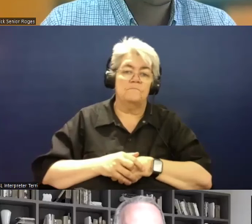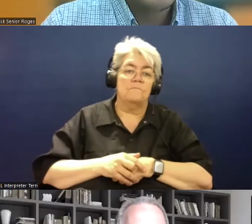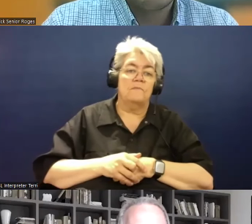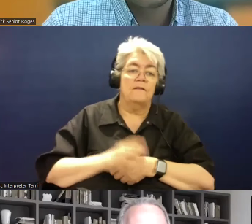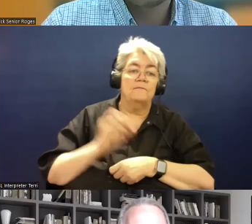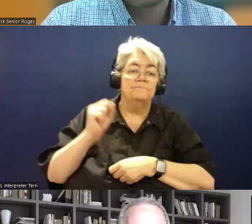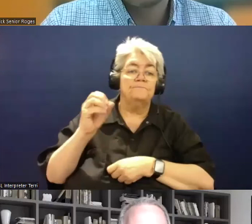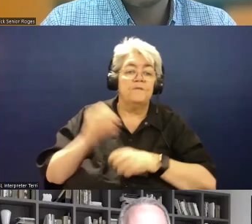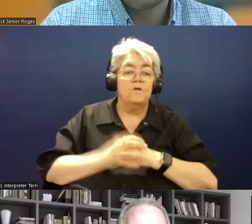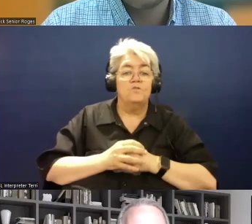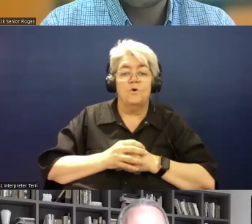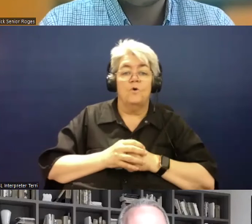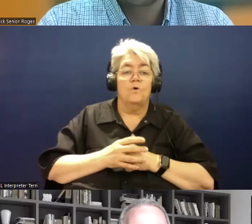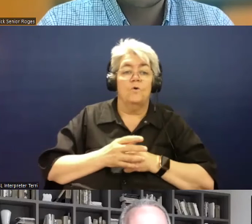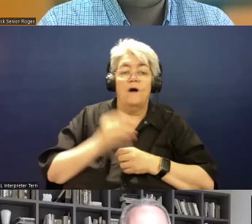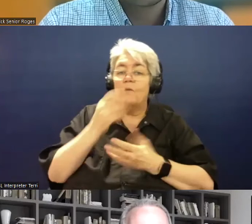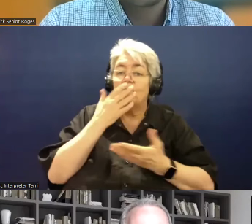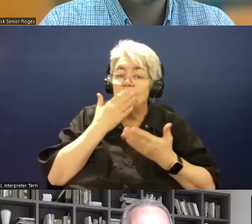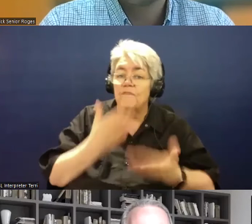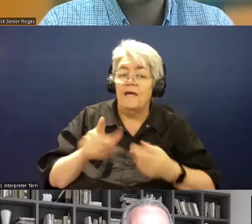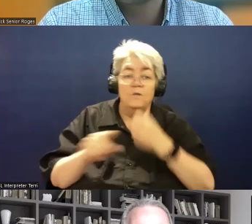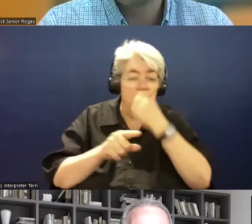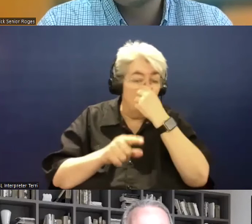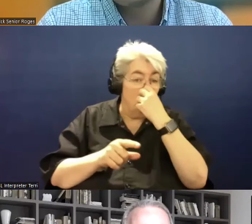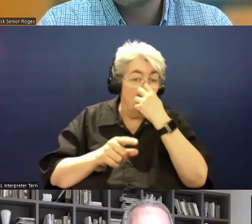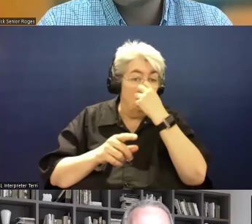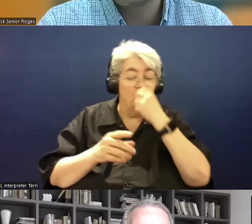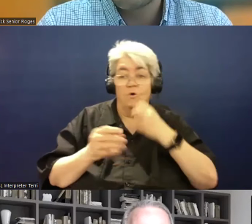I WOULD LIKE TO THANK YOU ALL FOR GIVING A CHANCE TO SPEAK AND